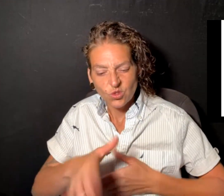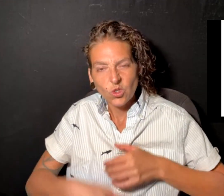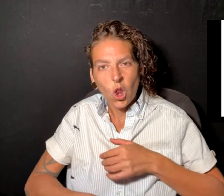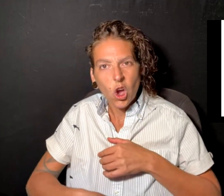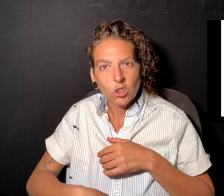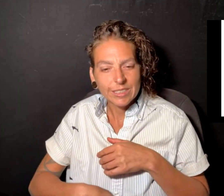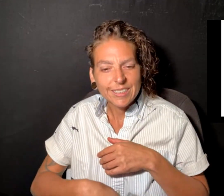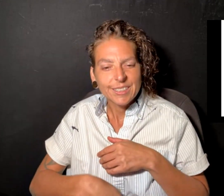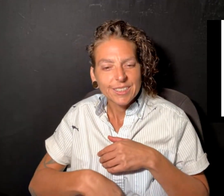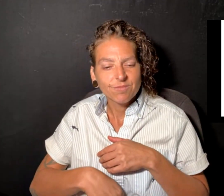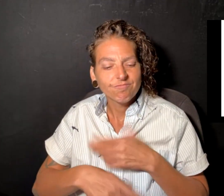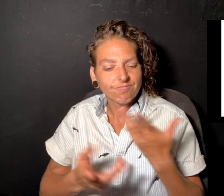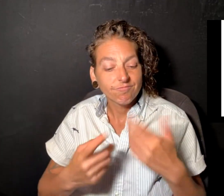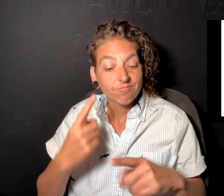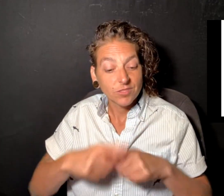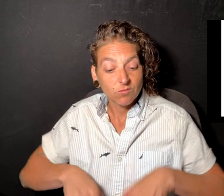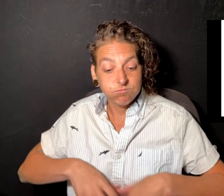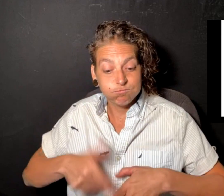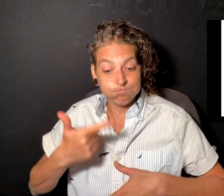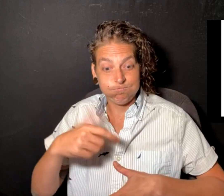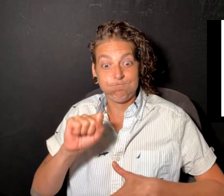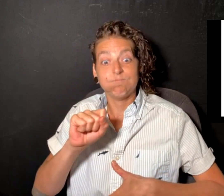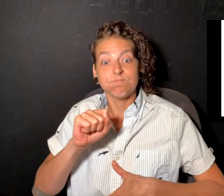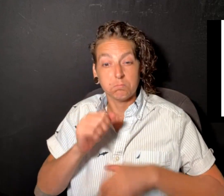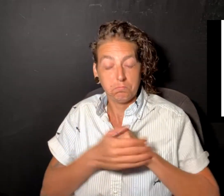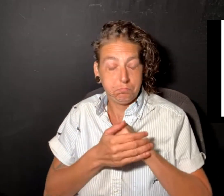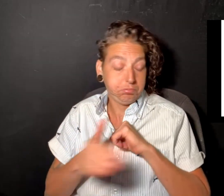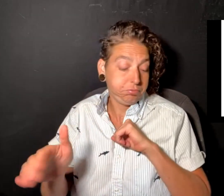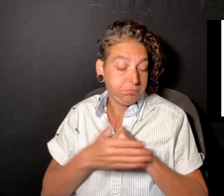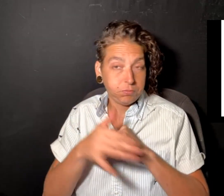and when that gas comes out, it can really stink.